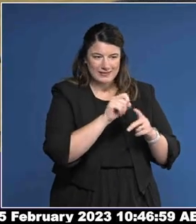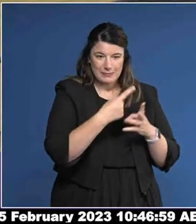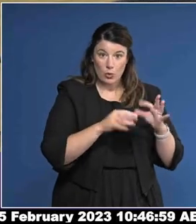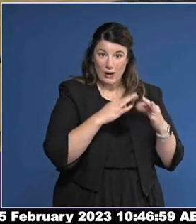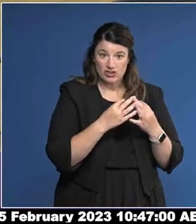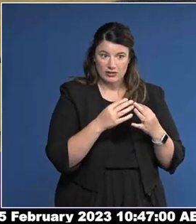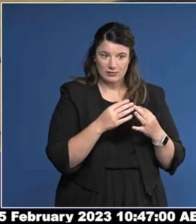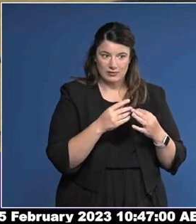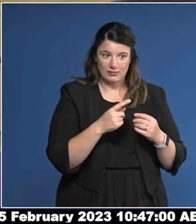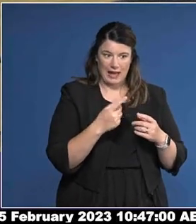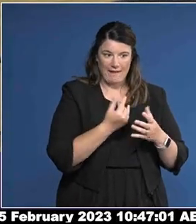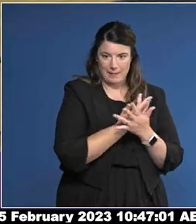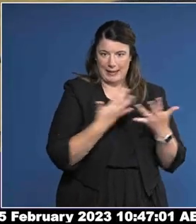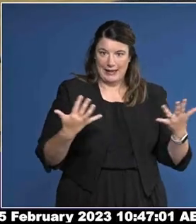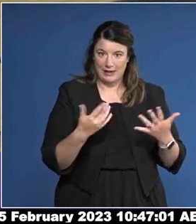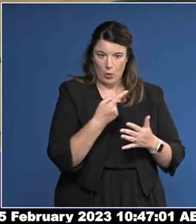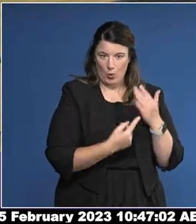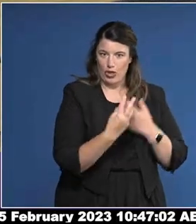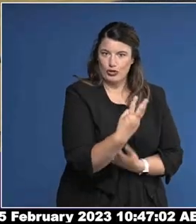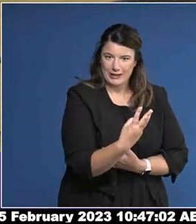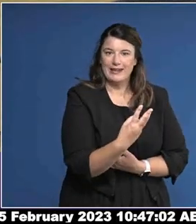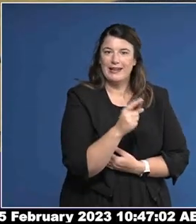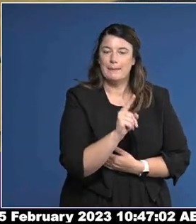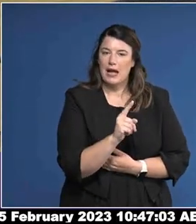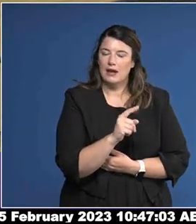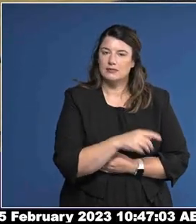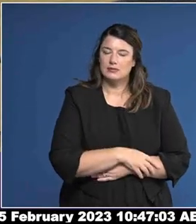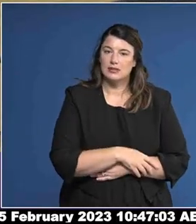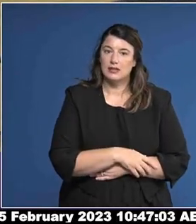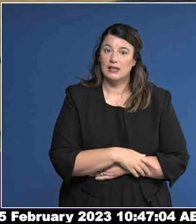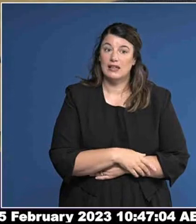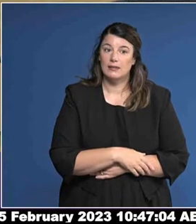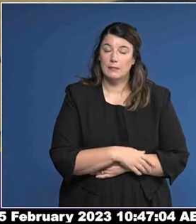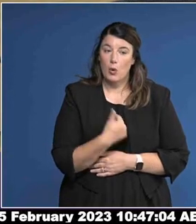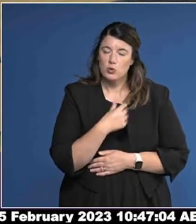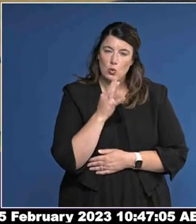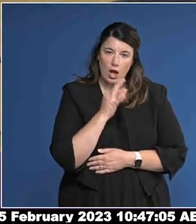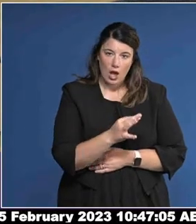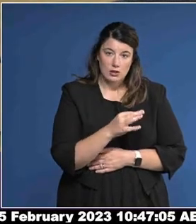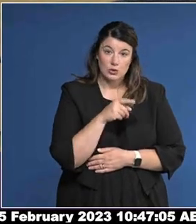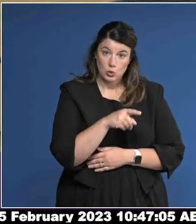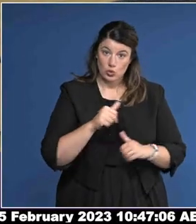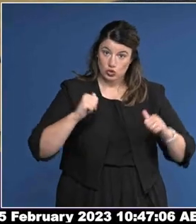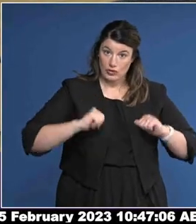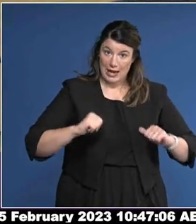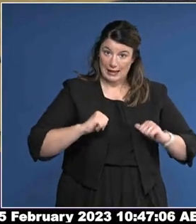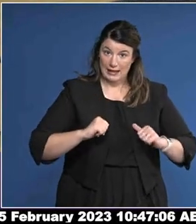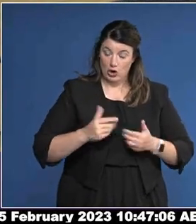do you not agree that unless your training is co-designed and co-delivered by people